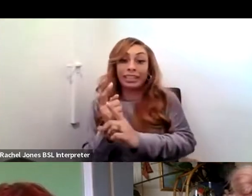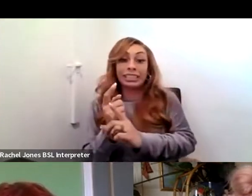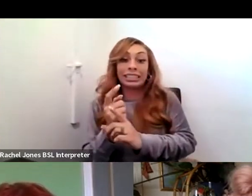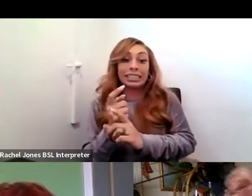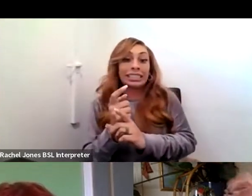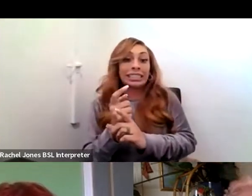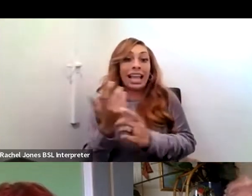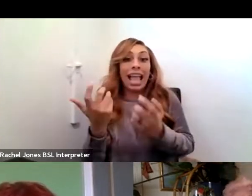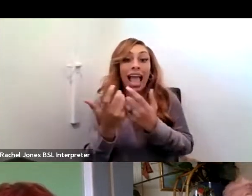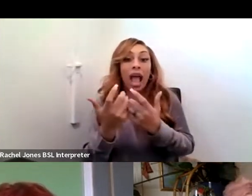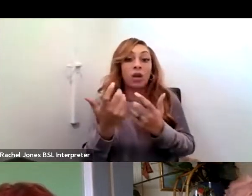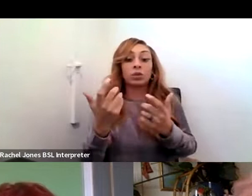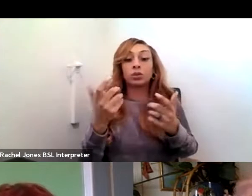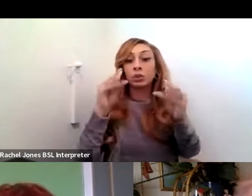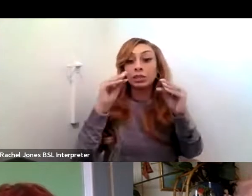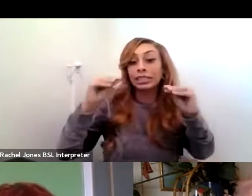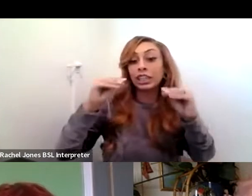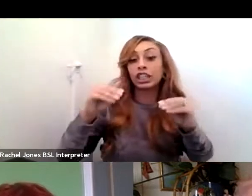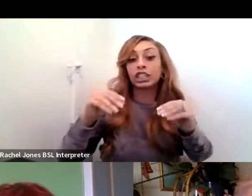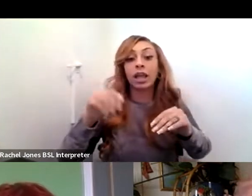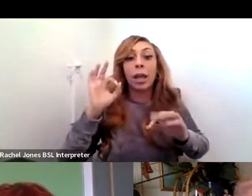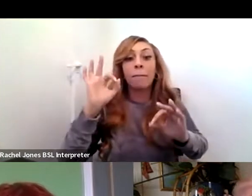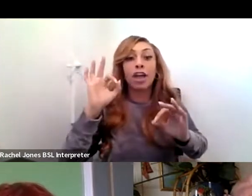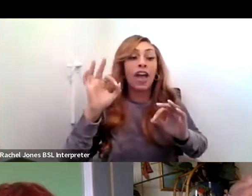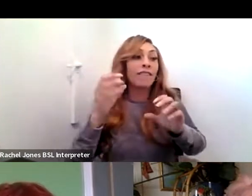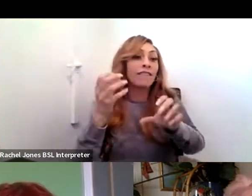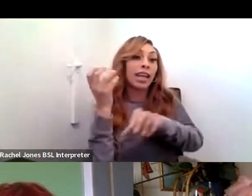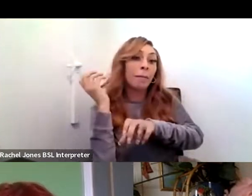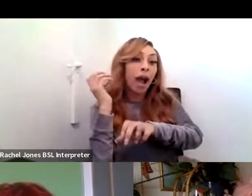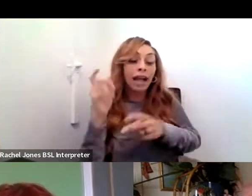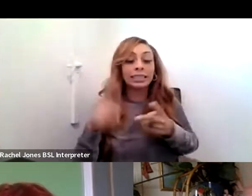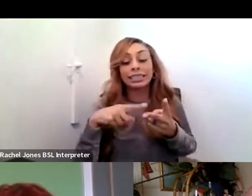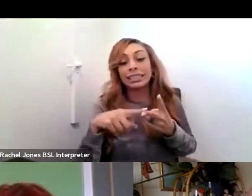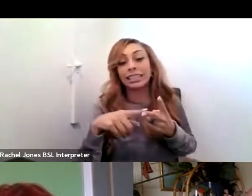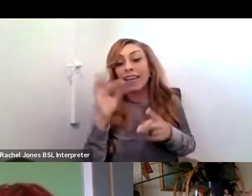how to make a perfect Martini, how to make a paper flower, how to throw a knife, whatever you need.